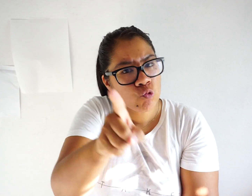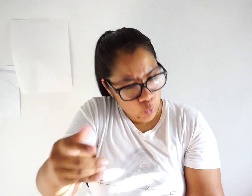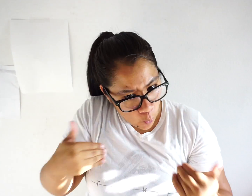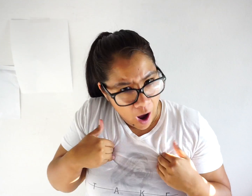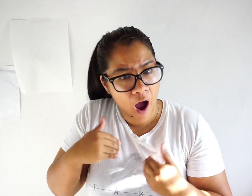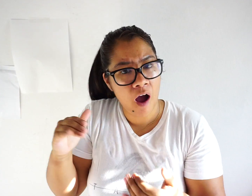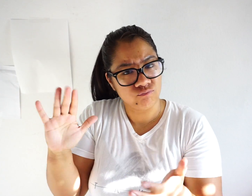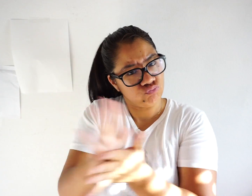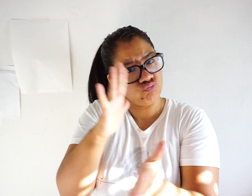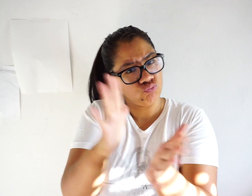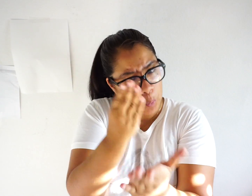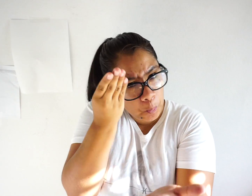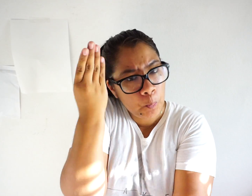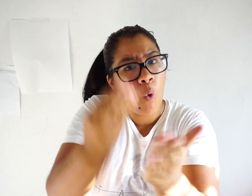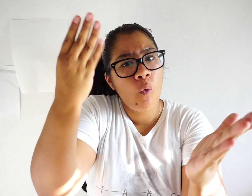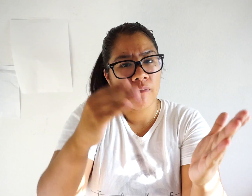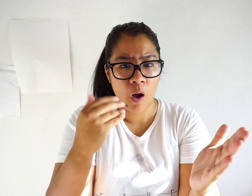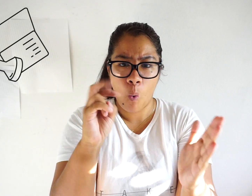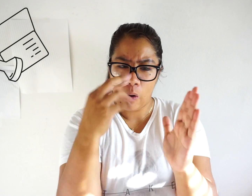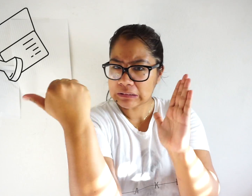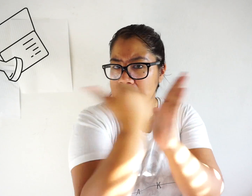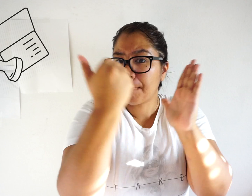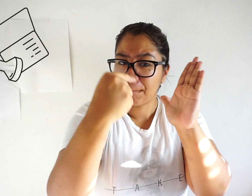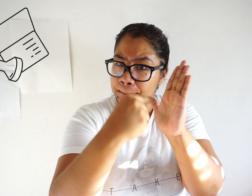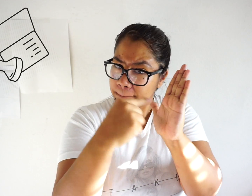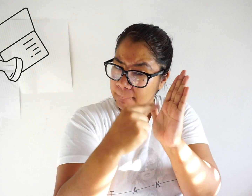Make sure you have proof or stamp on your passport